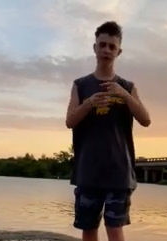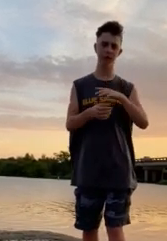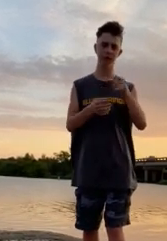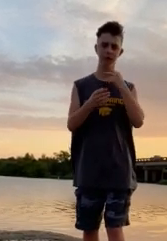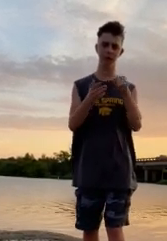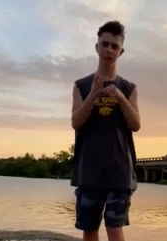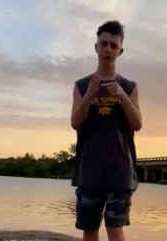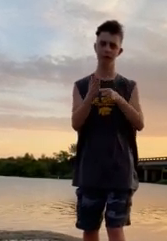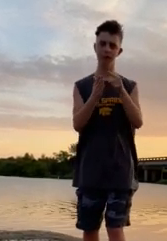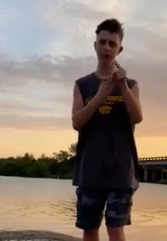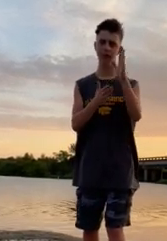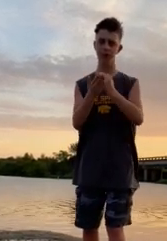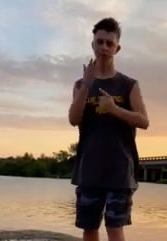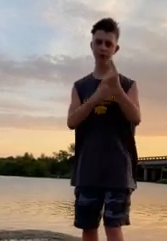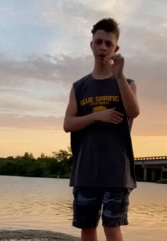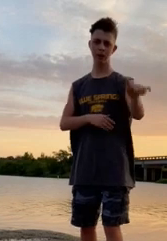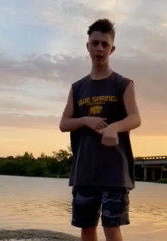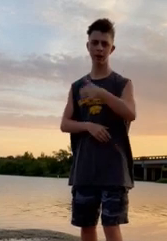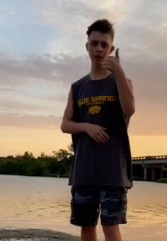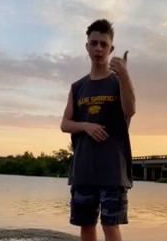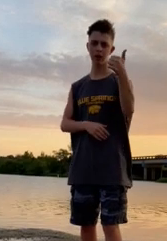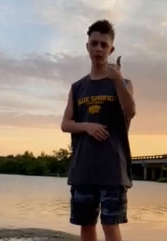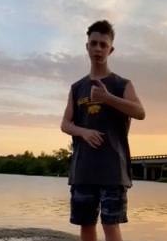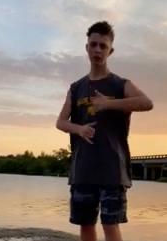"Your debts been paid by somebody else"